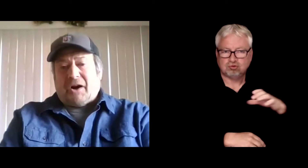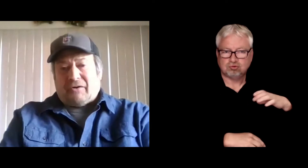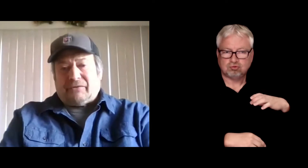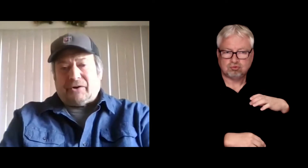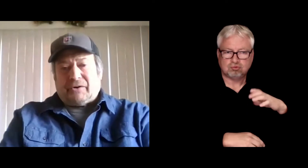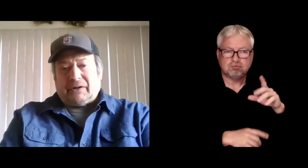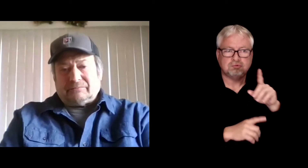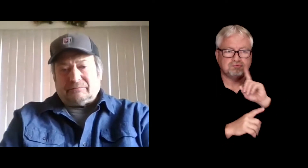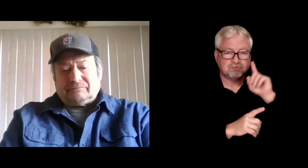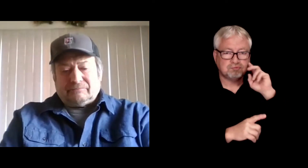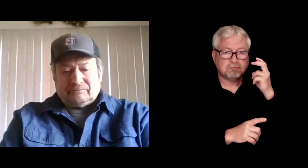and Hard of Hearing.